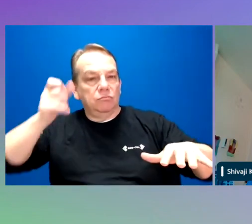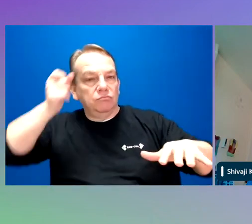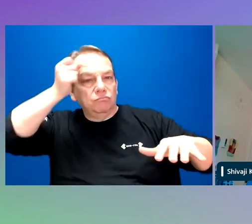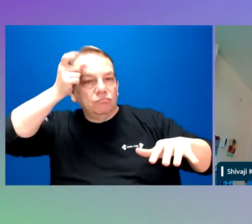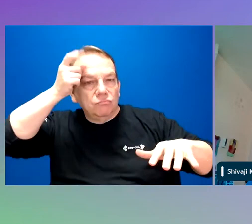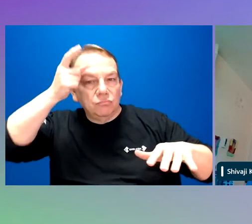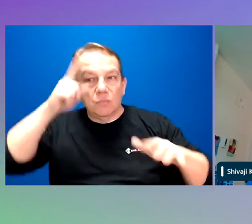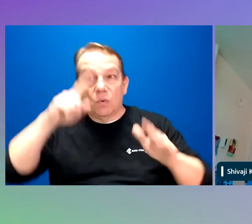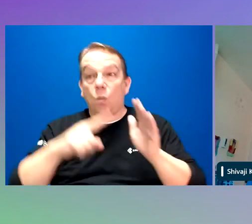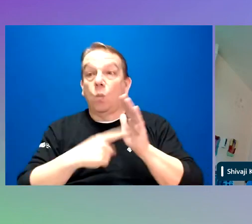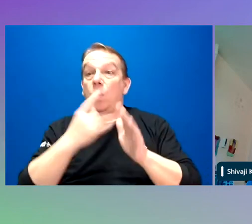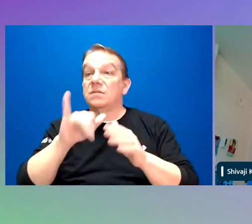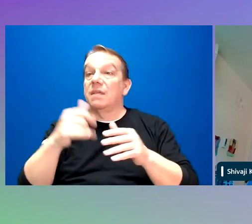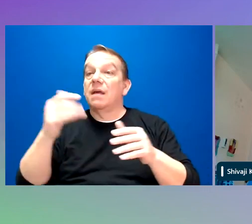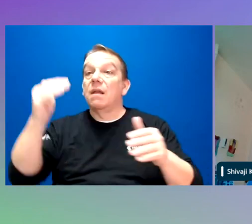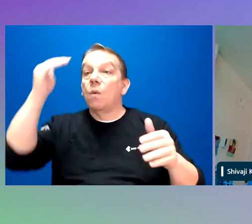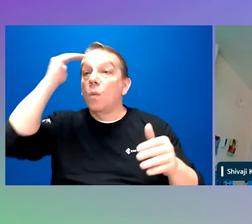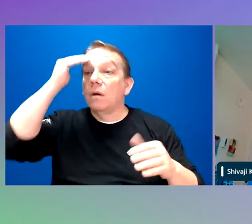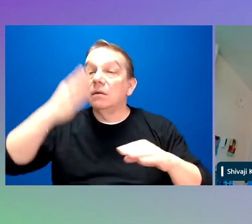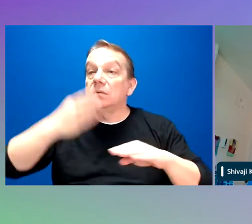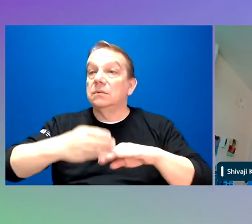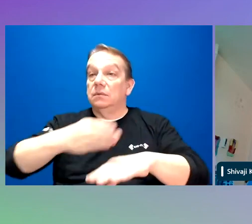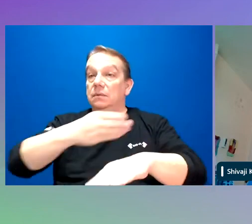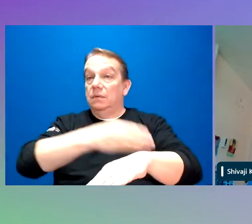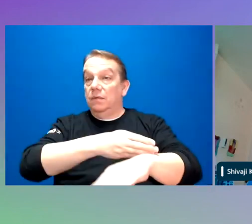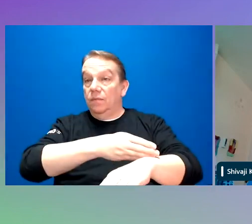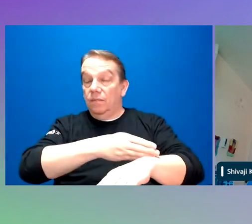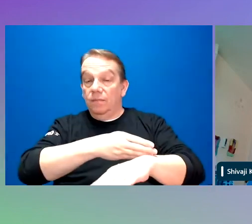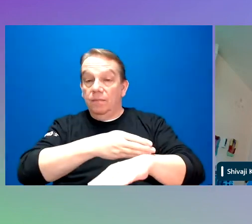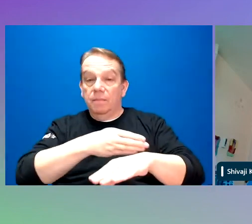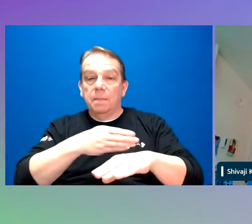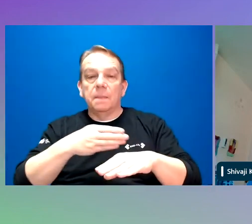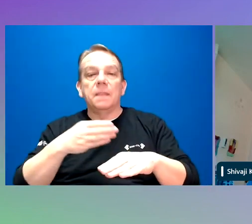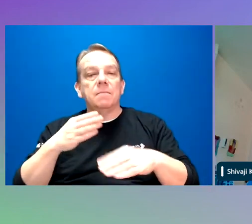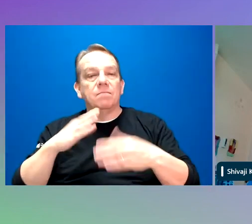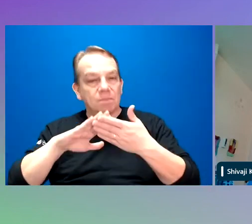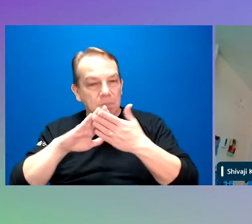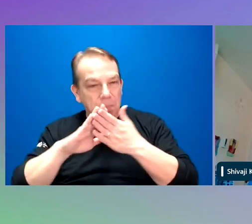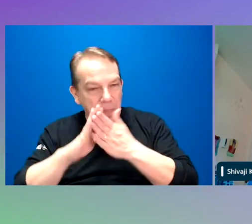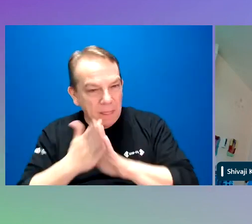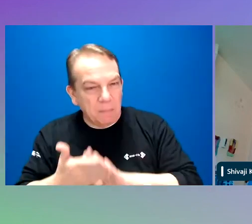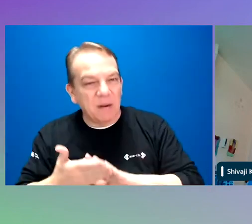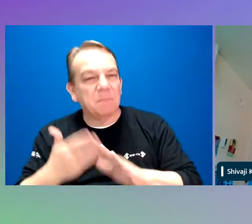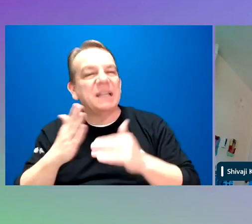awareness started to build up,